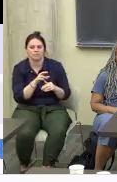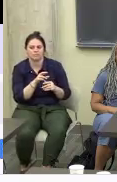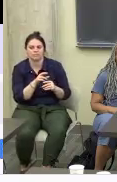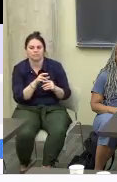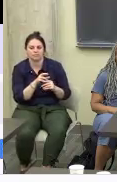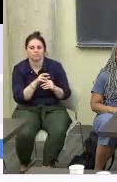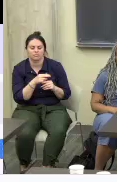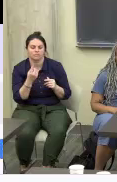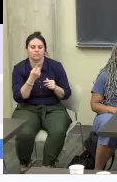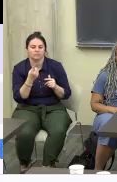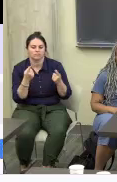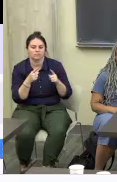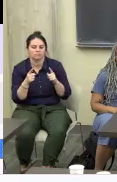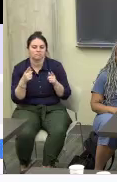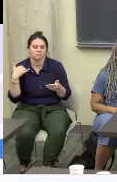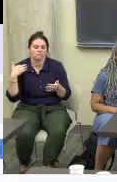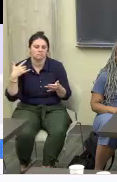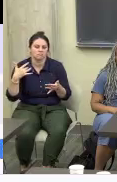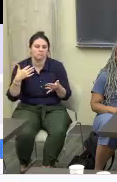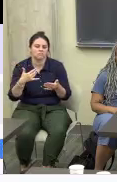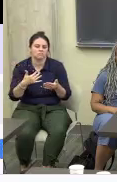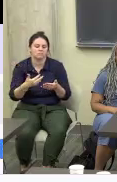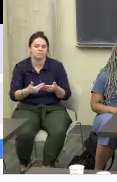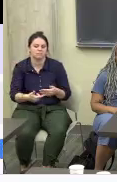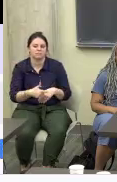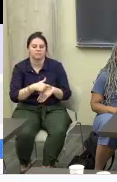It's just something that's kind of happening over time. And so it's like How do you bring those